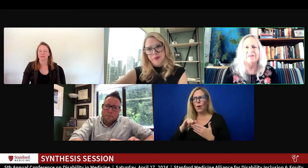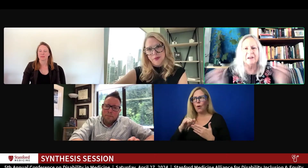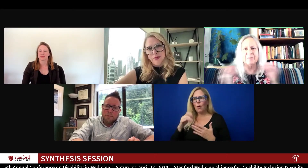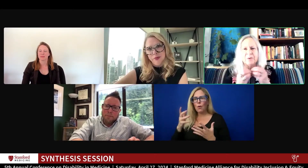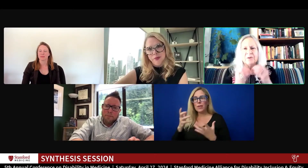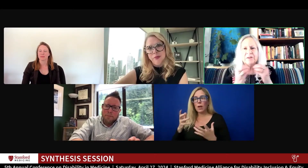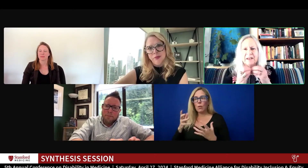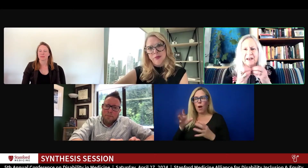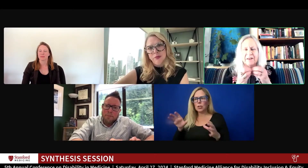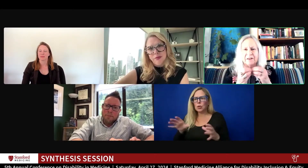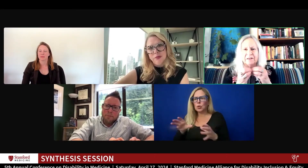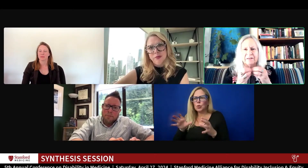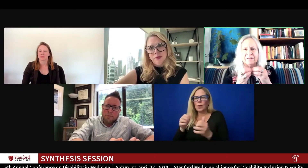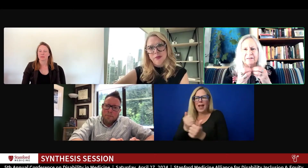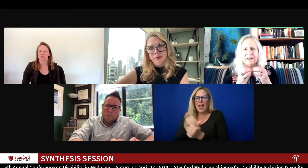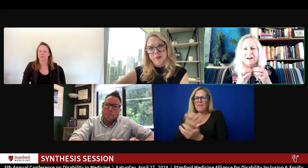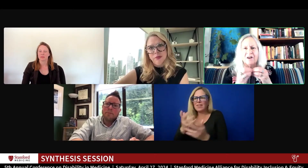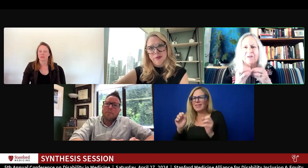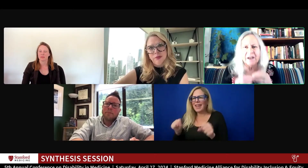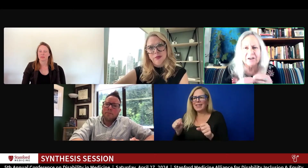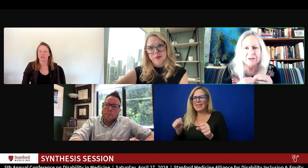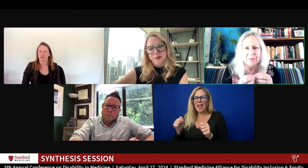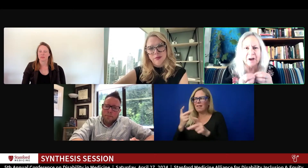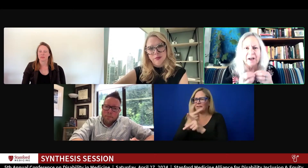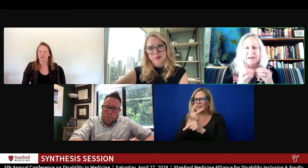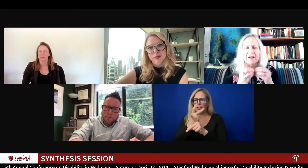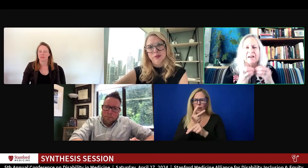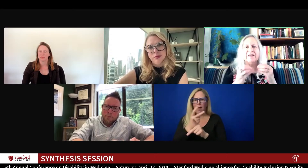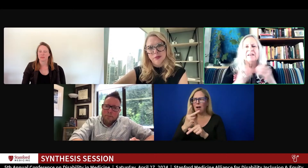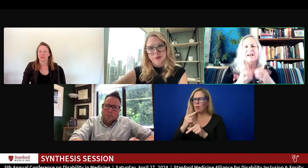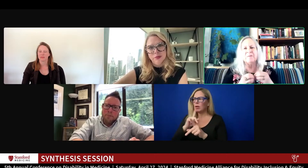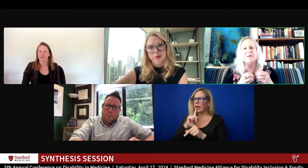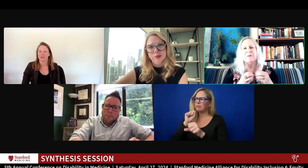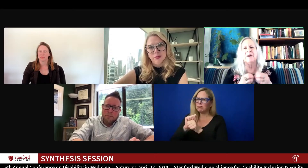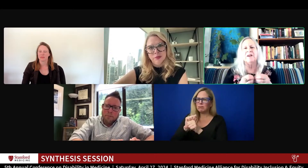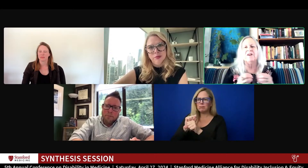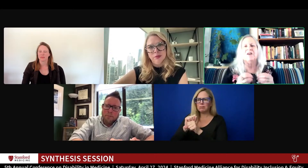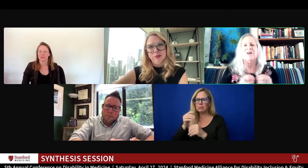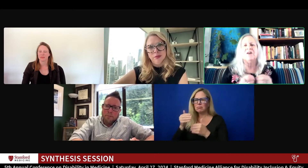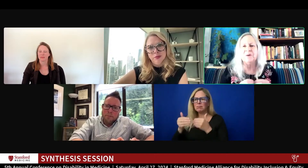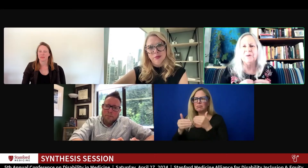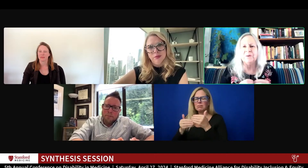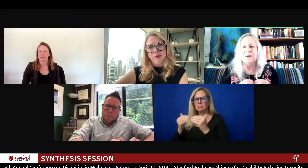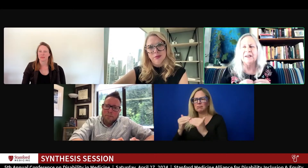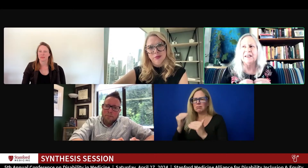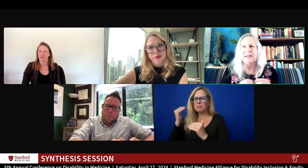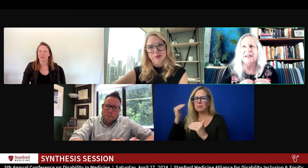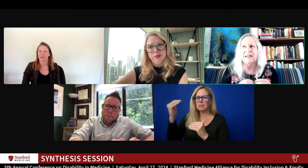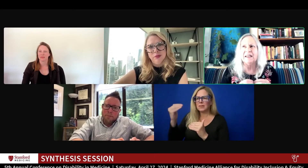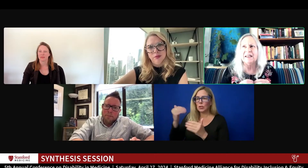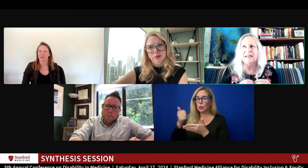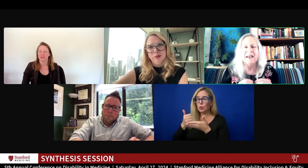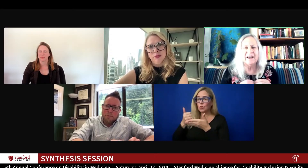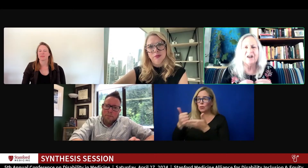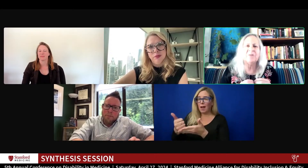they can pull together and go the extra mile to help someone who can't always